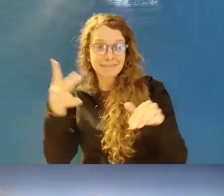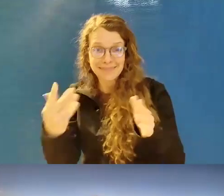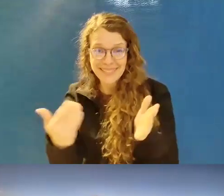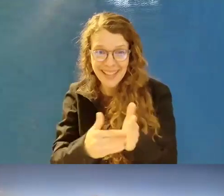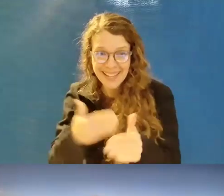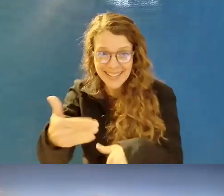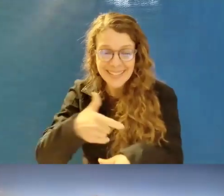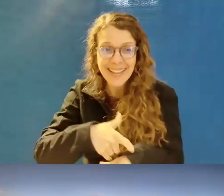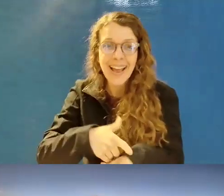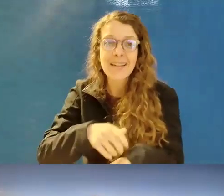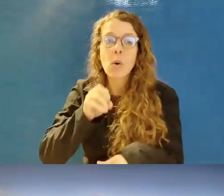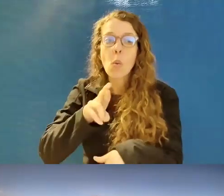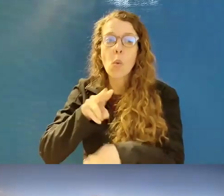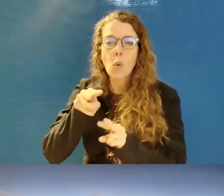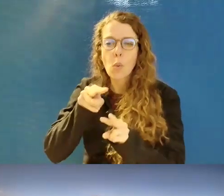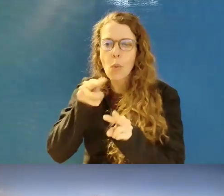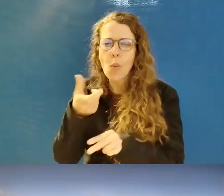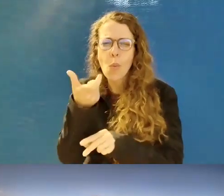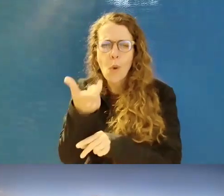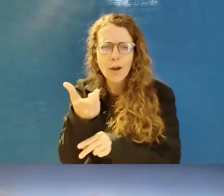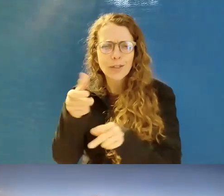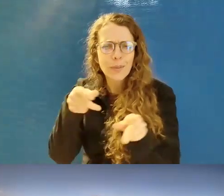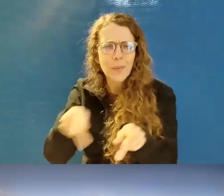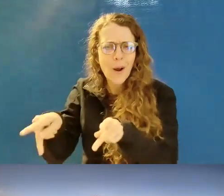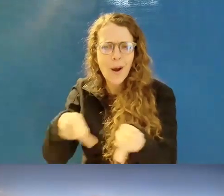Or at the watch party that we are trying to plan.